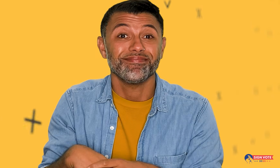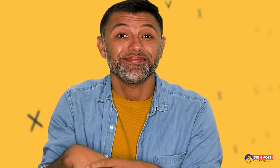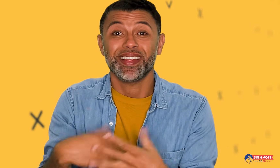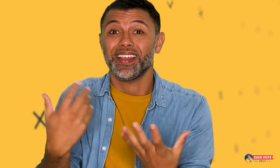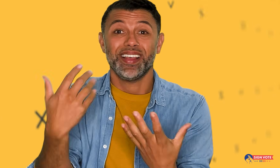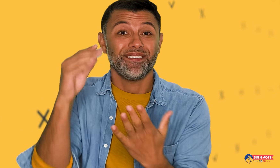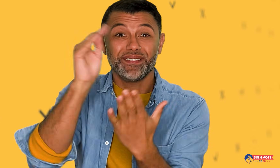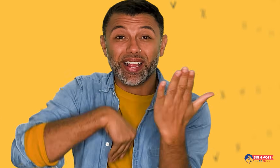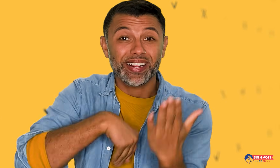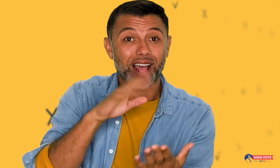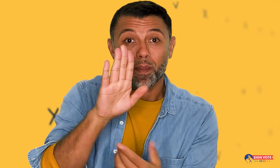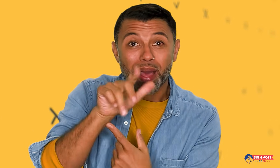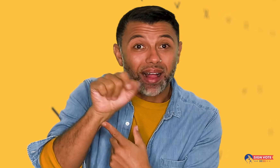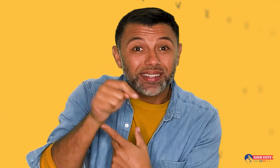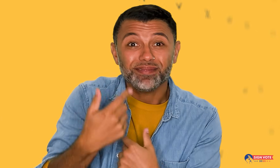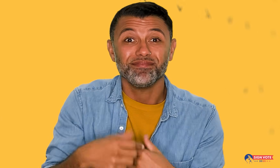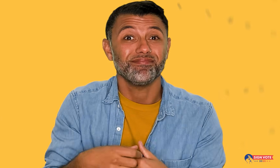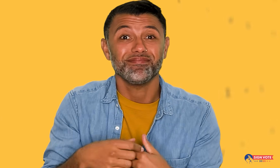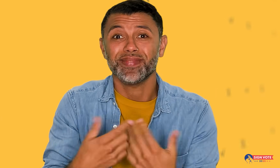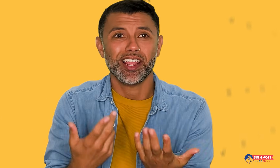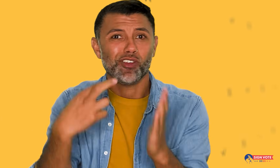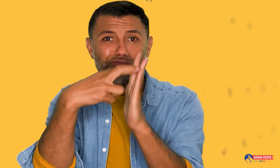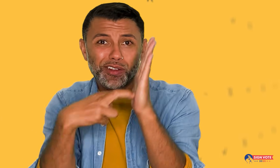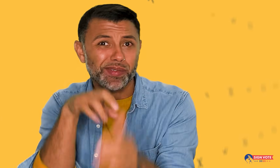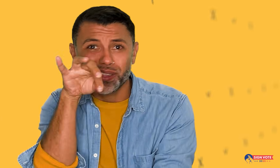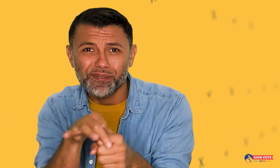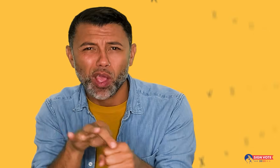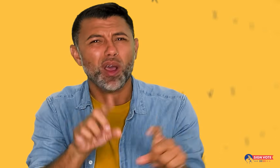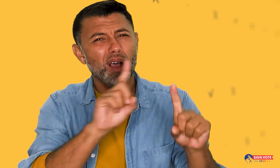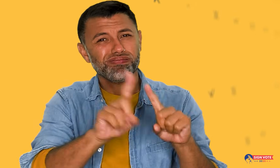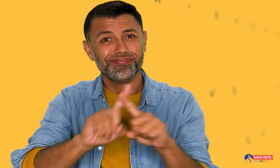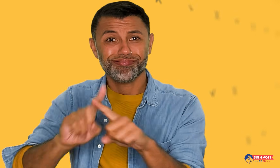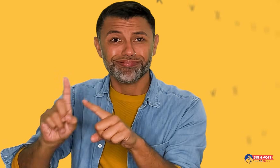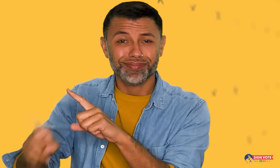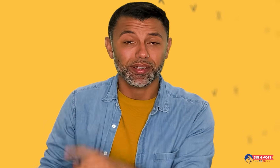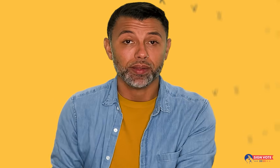filling out a ballot, registering to vote, and more.